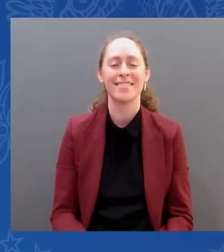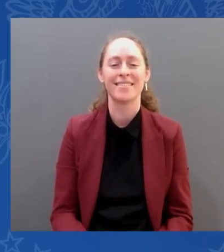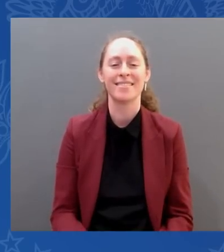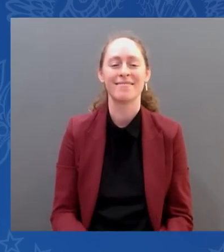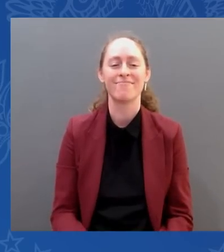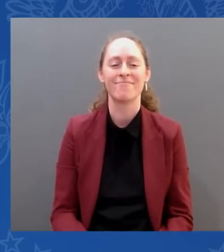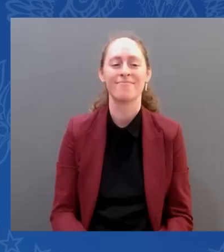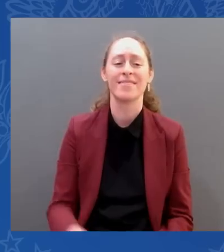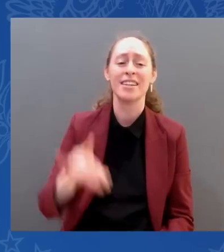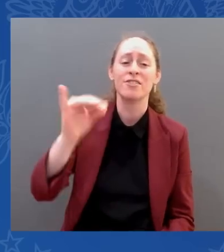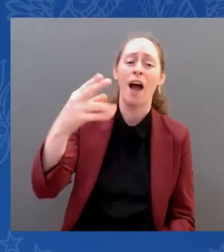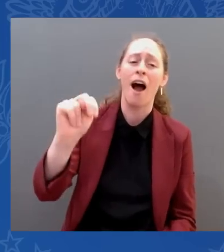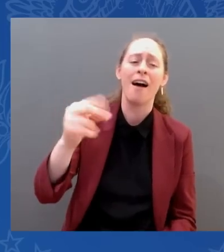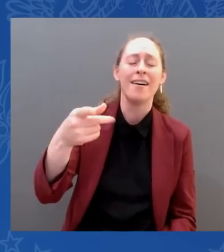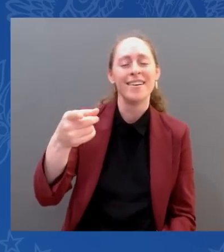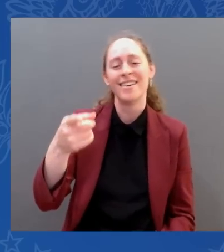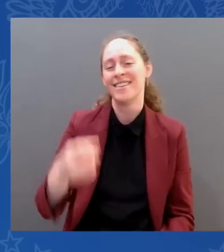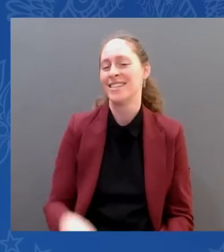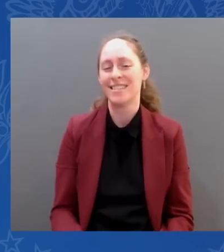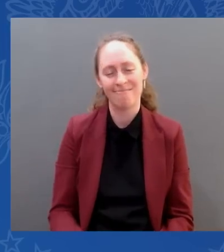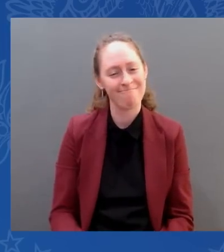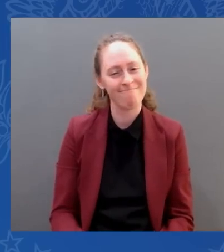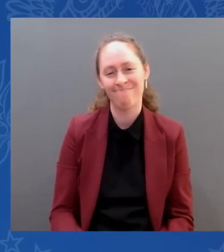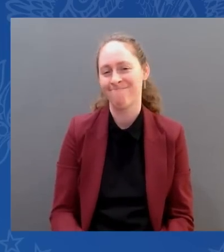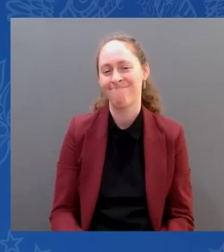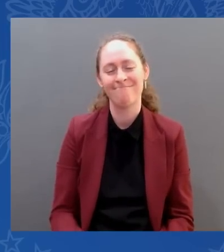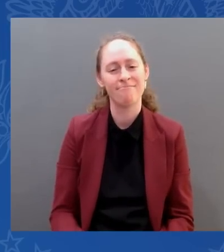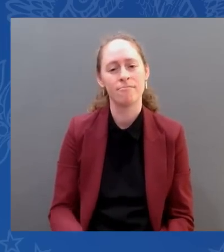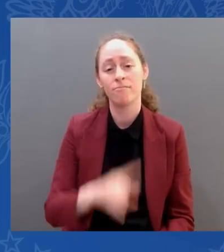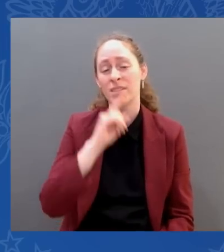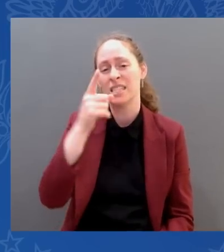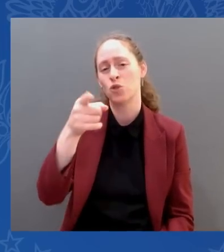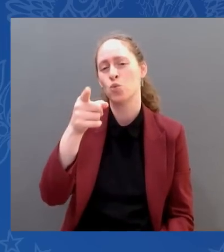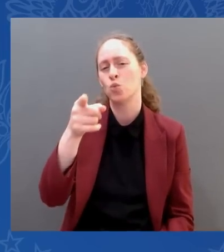Anybody -- well, I won't get into -- get you in trouble, but thanks for sticking up for me.